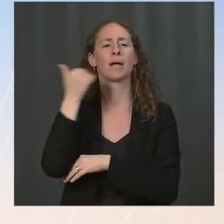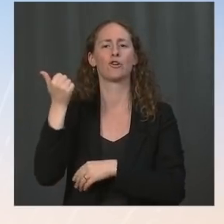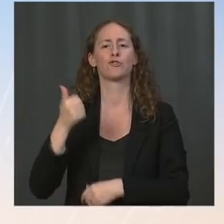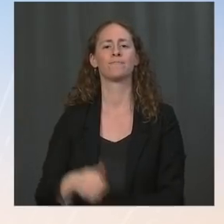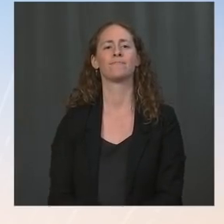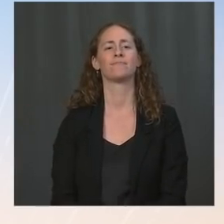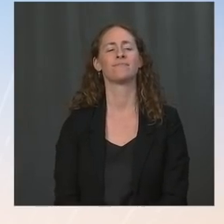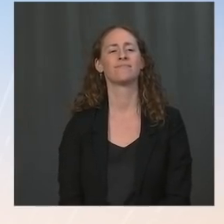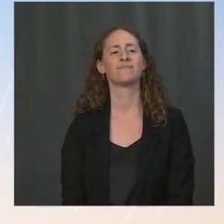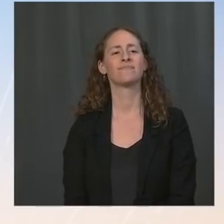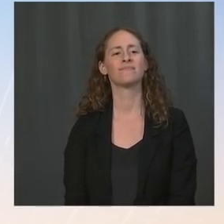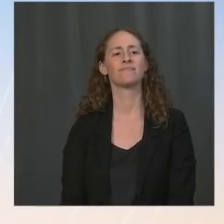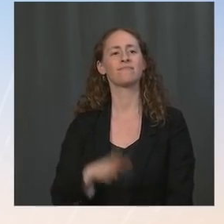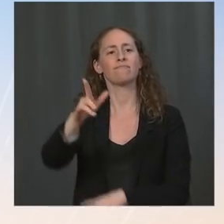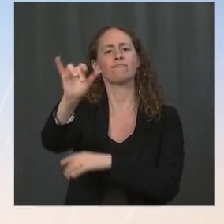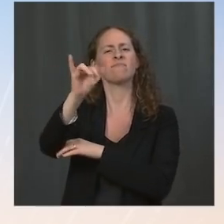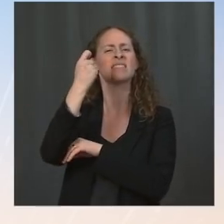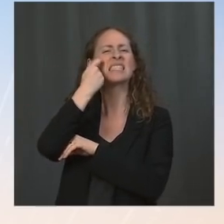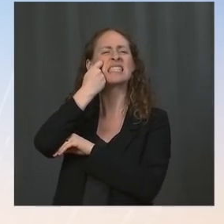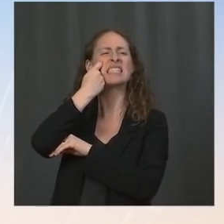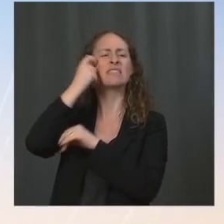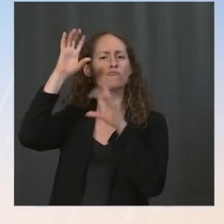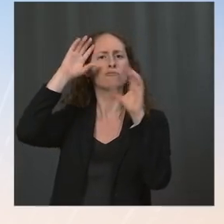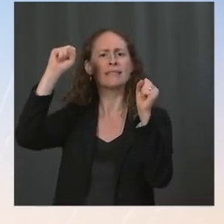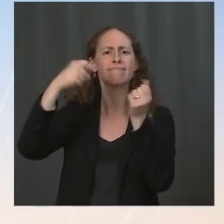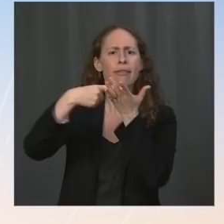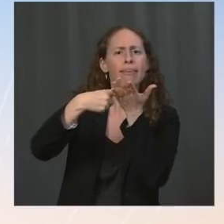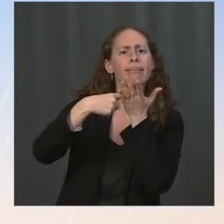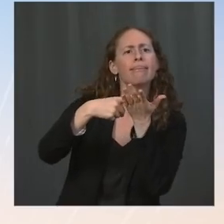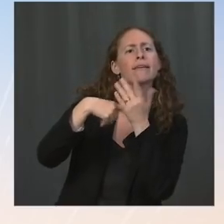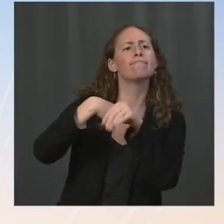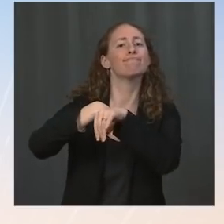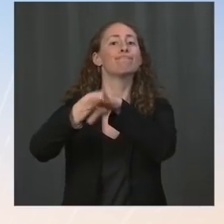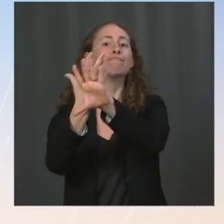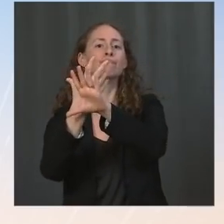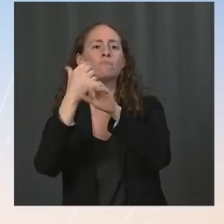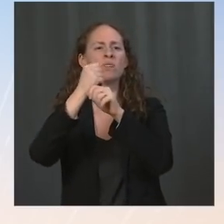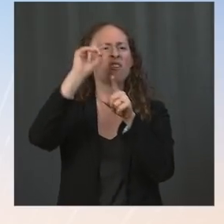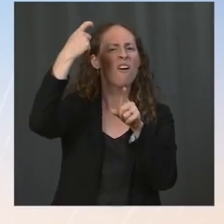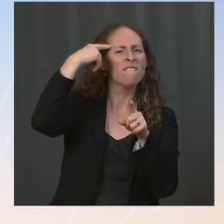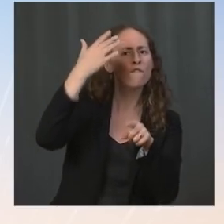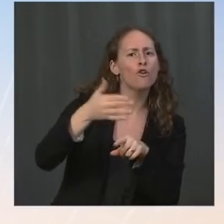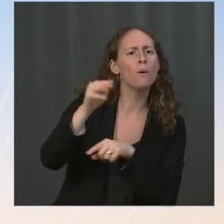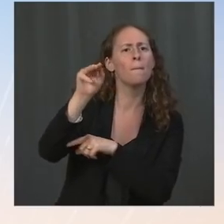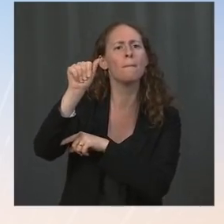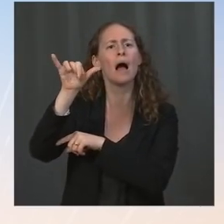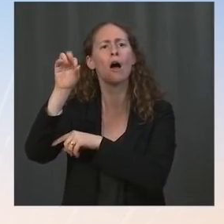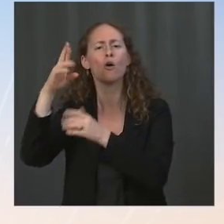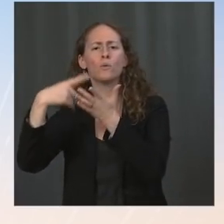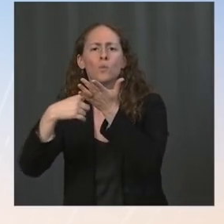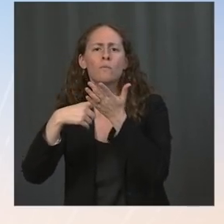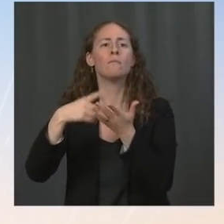and he was at FEMA's National Response Coordination Center yesterday to receive the latest updates on the response operations